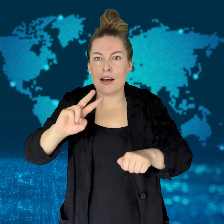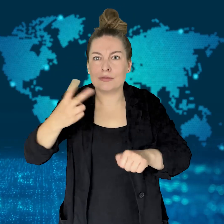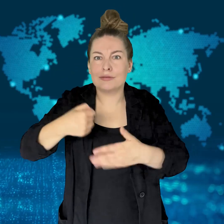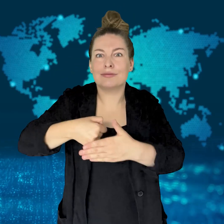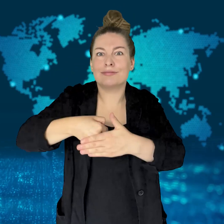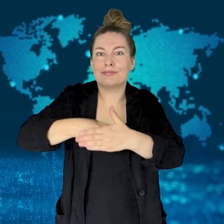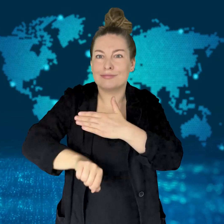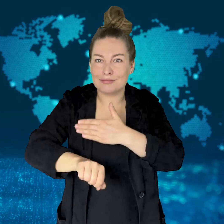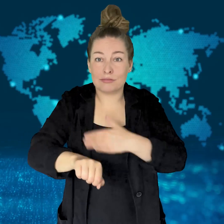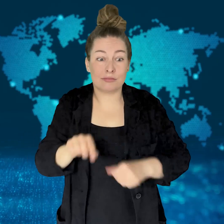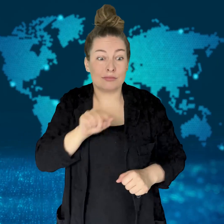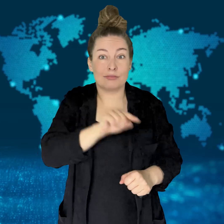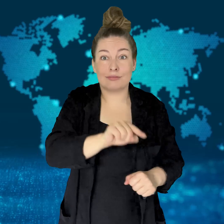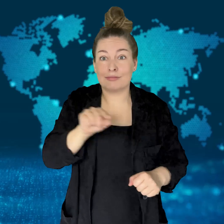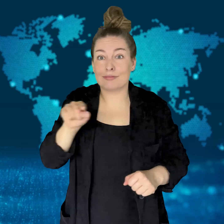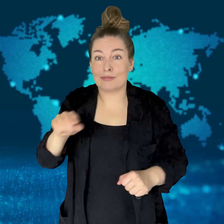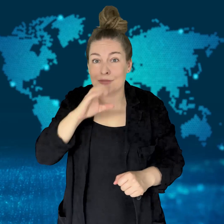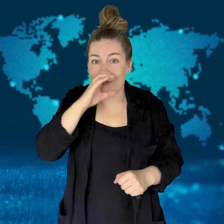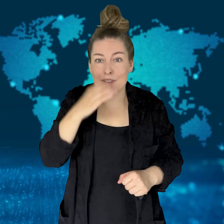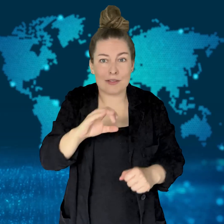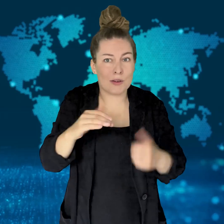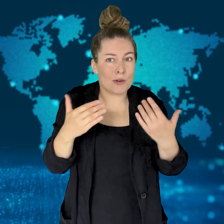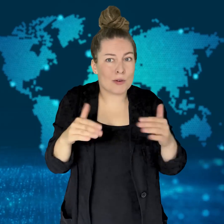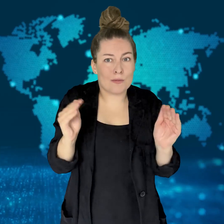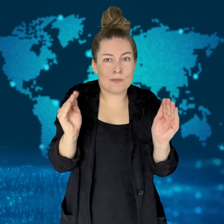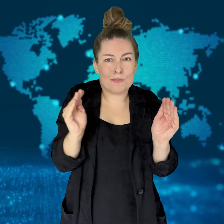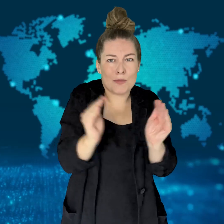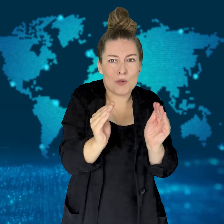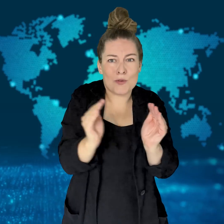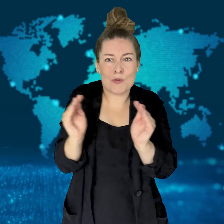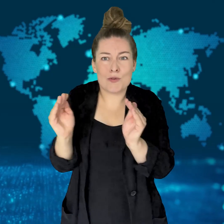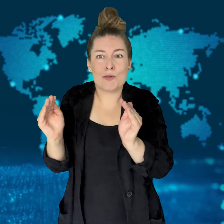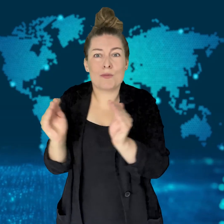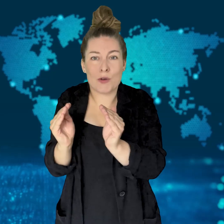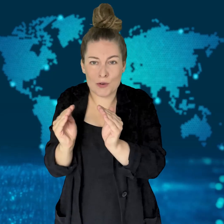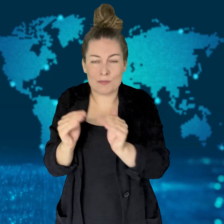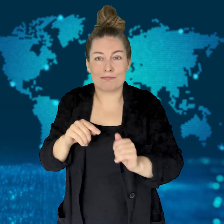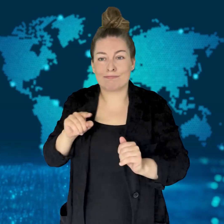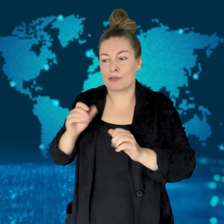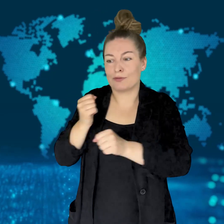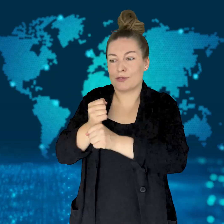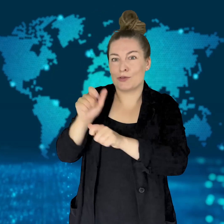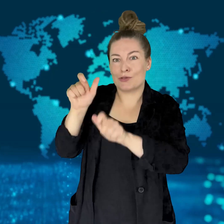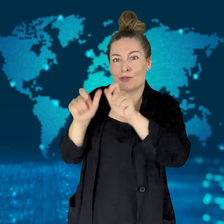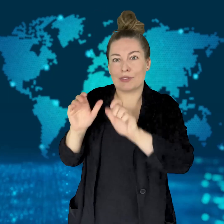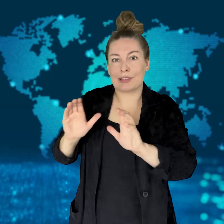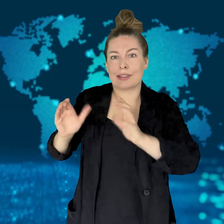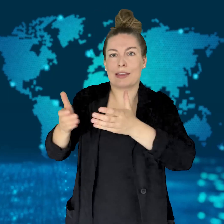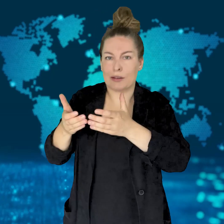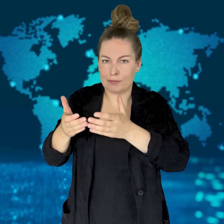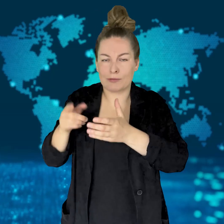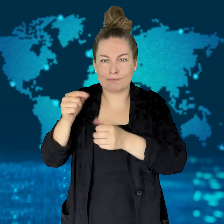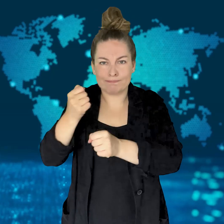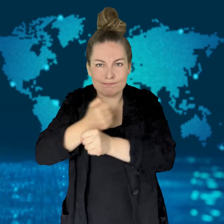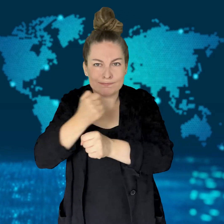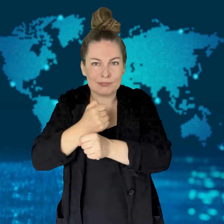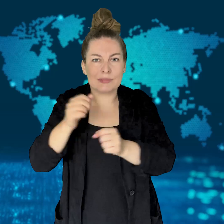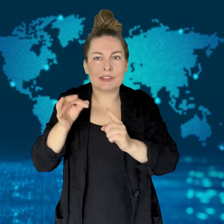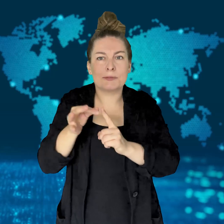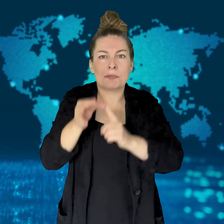when they heard a thud and realized there was a second calf.